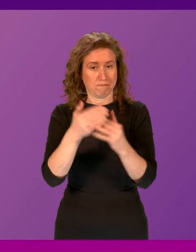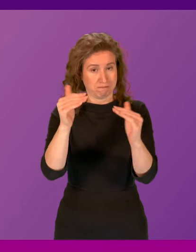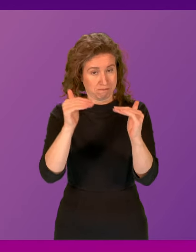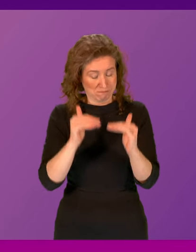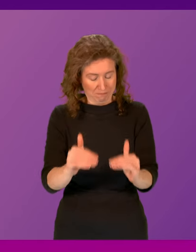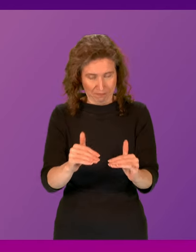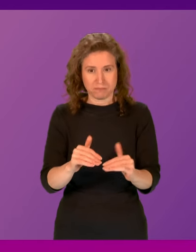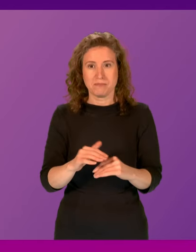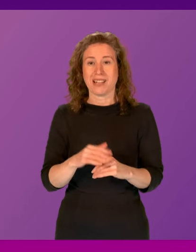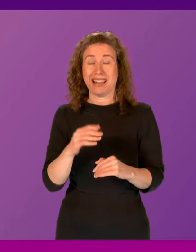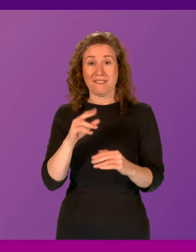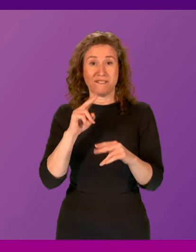That is—